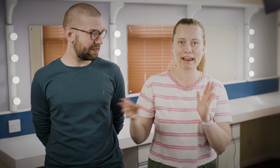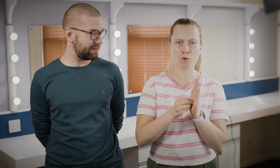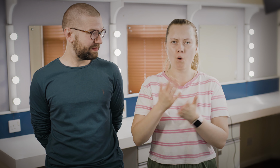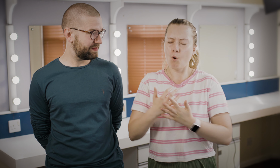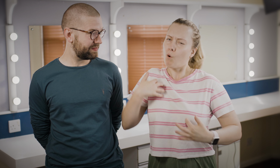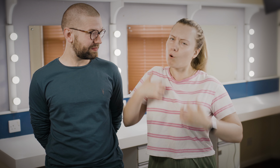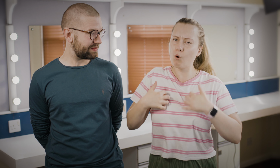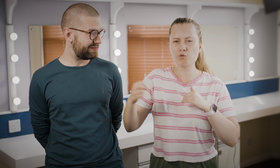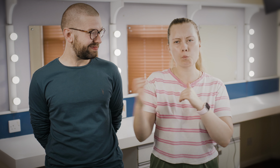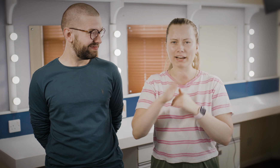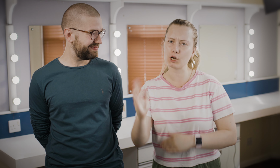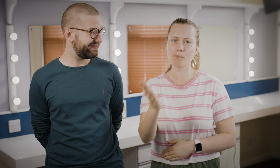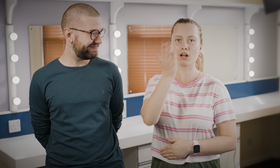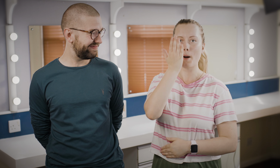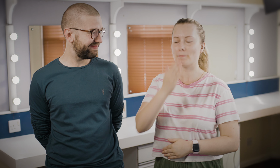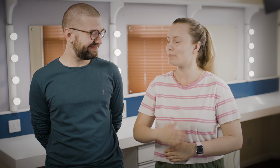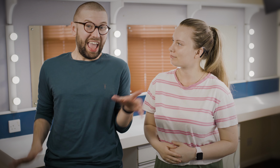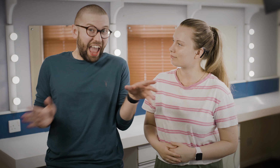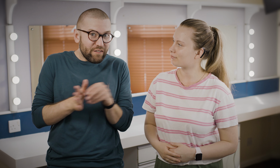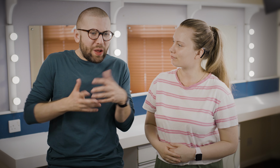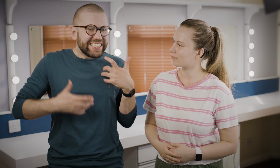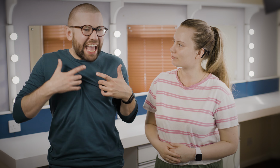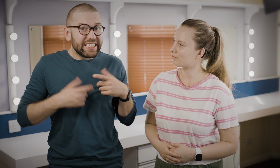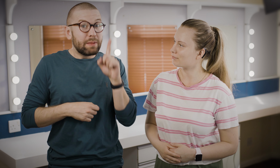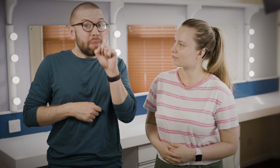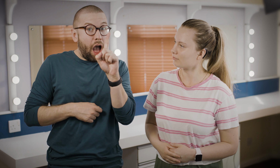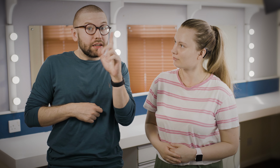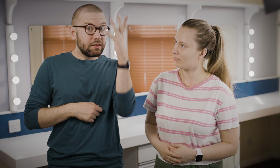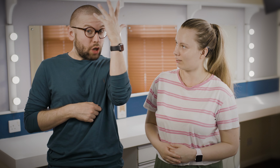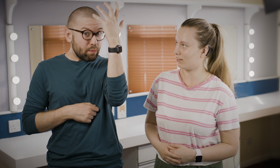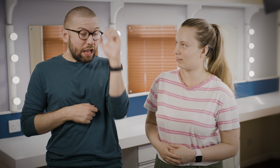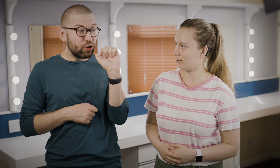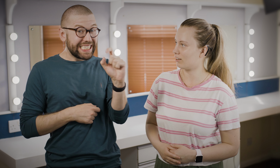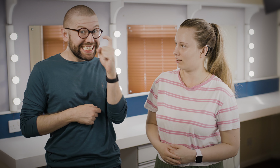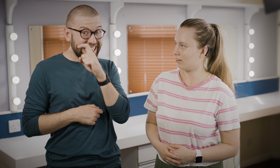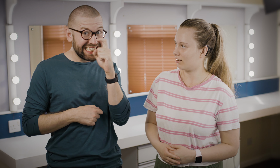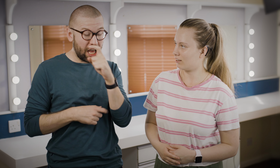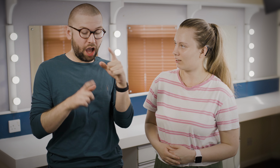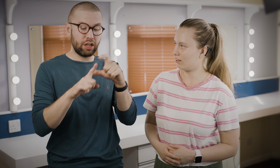for their upcoming wedding Everyone except Don Pedro's sister